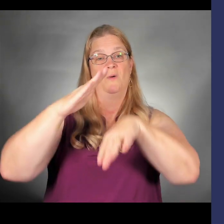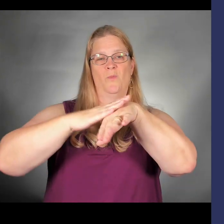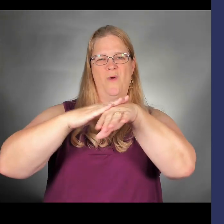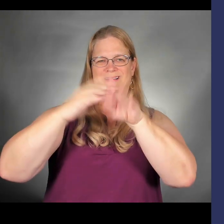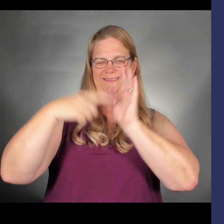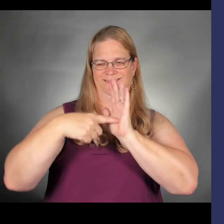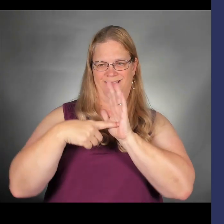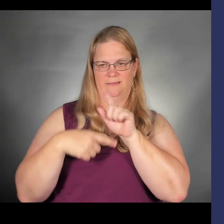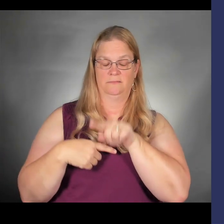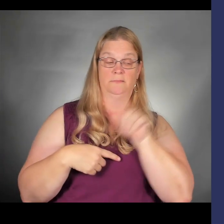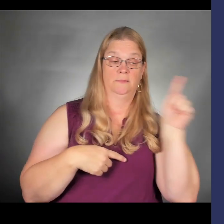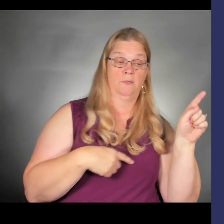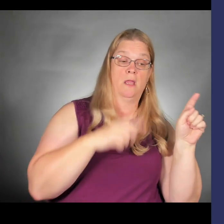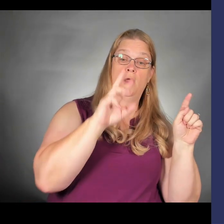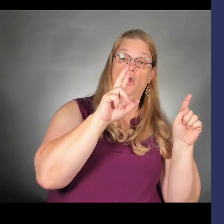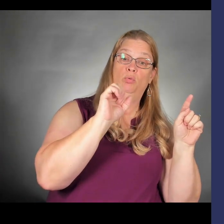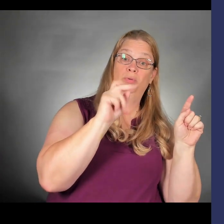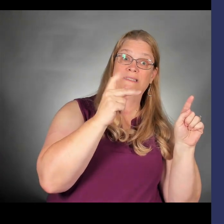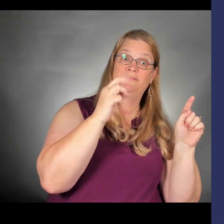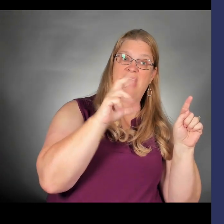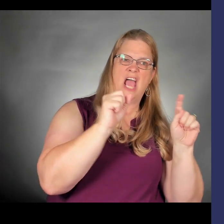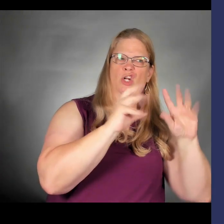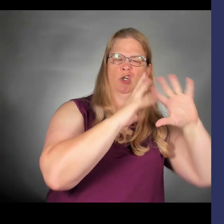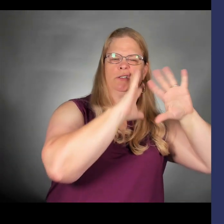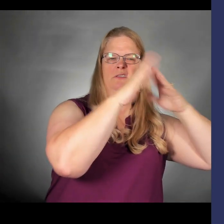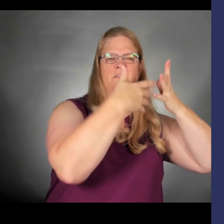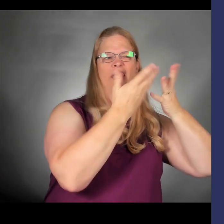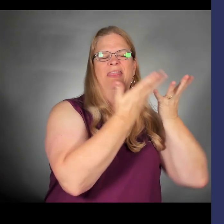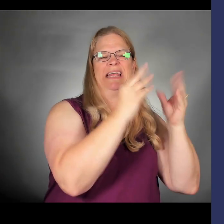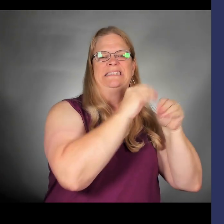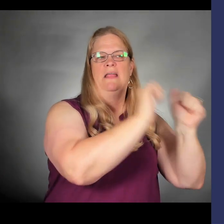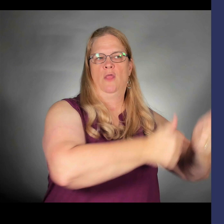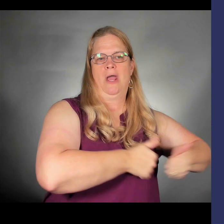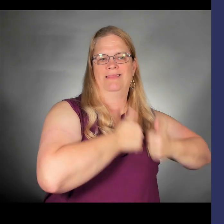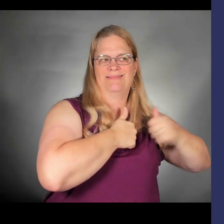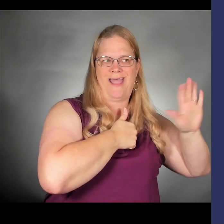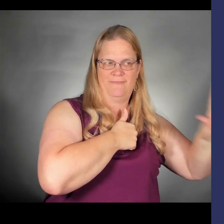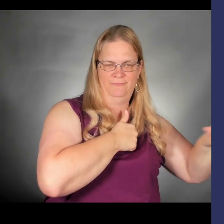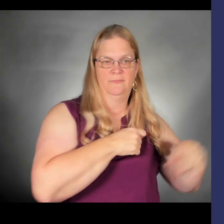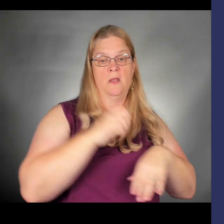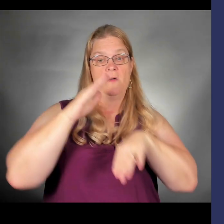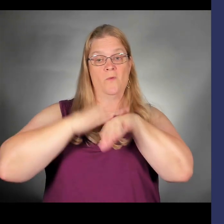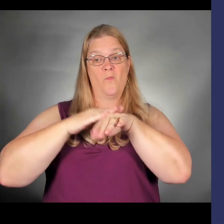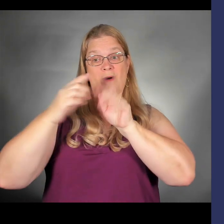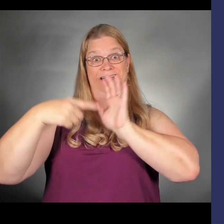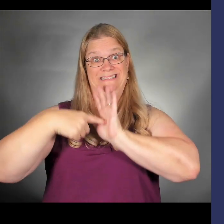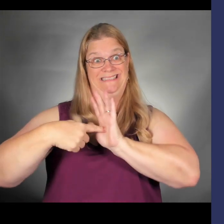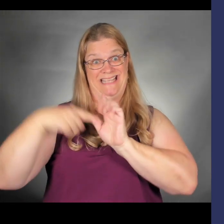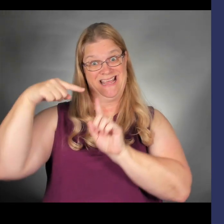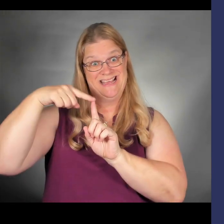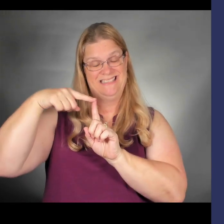So now moving on to warning signs. So we referred to risk factors things--that go on in life.